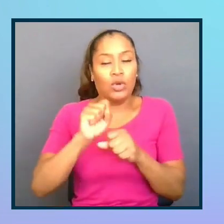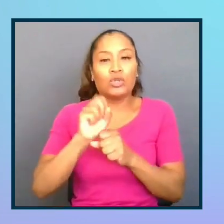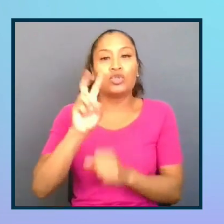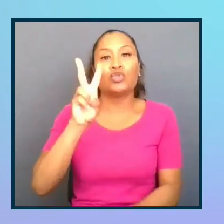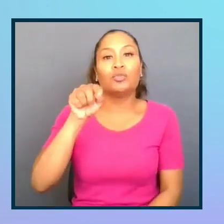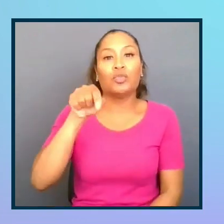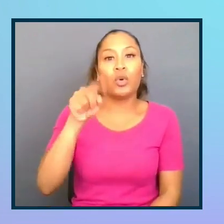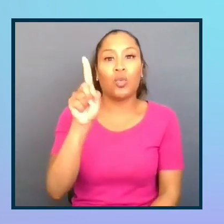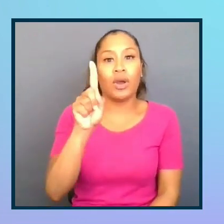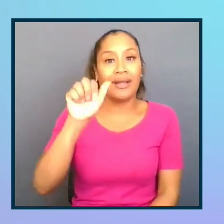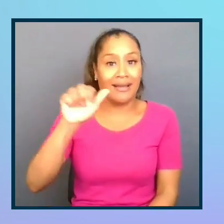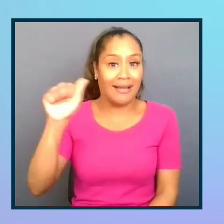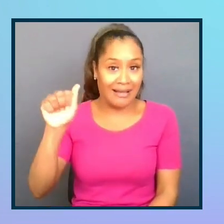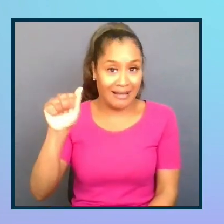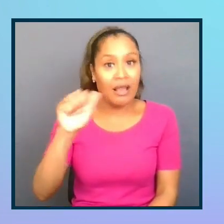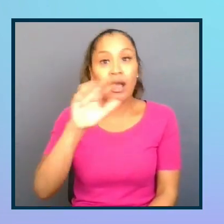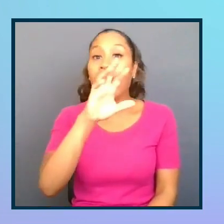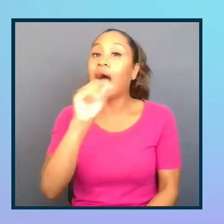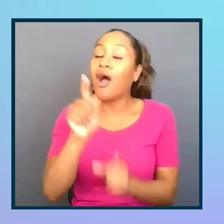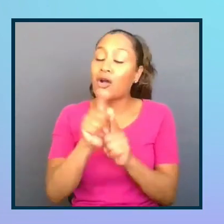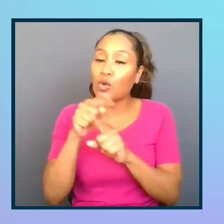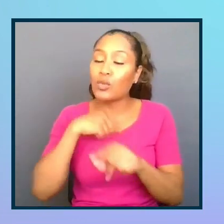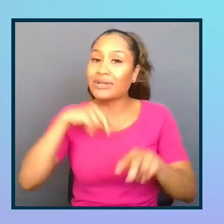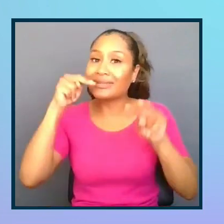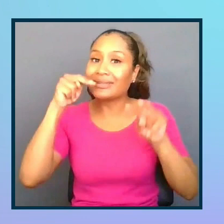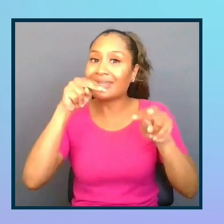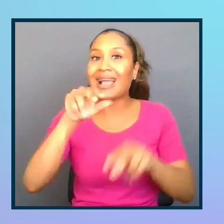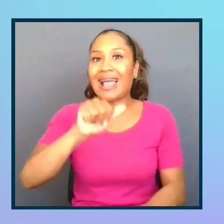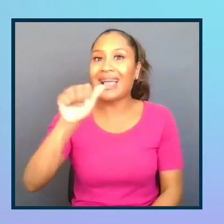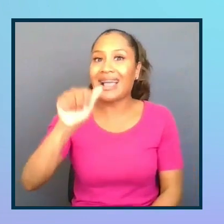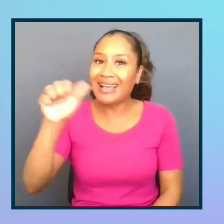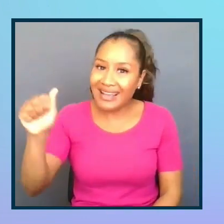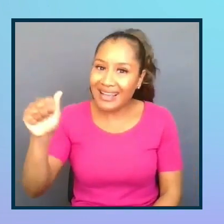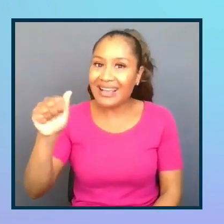but we do also keep an eye on AAA and do that where we can,